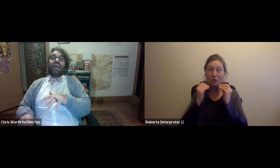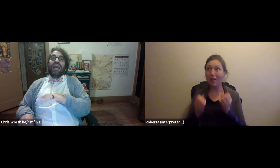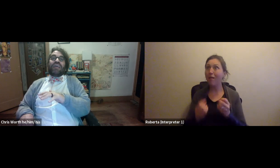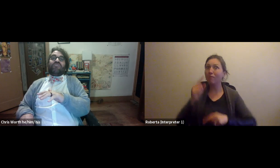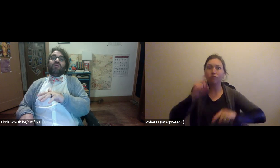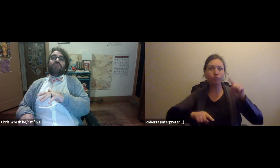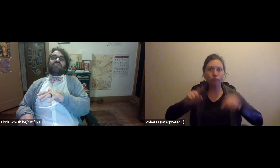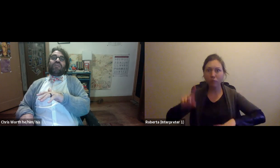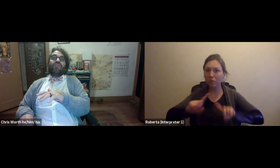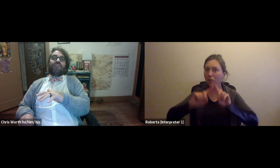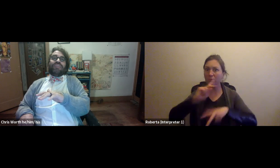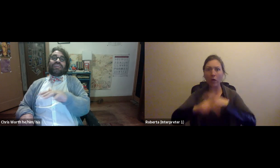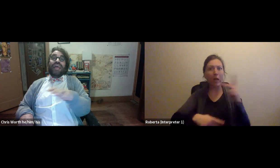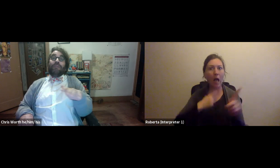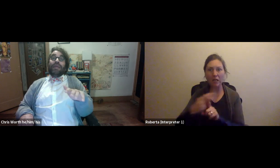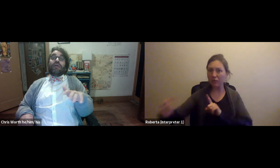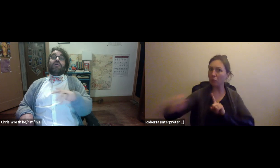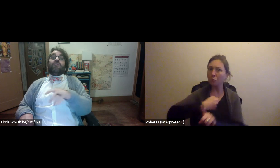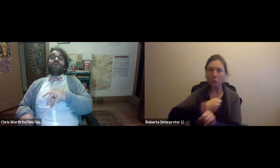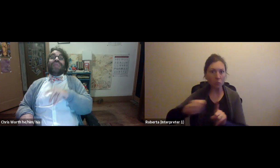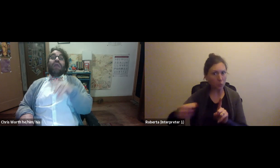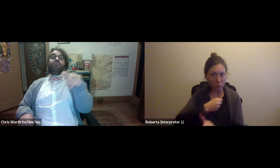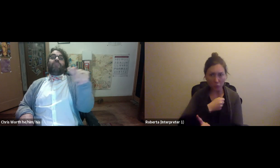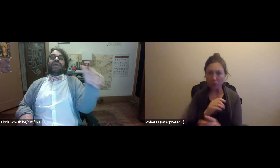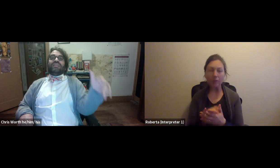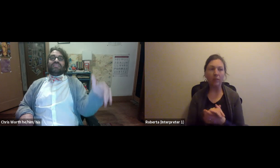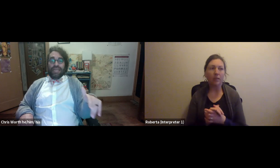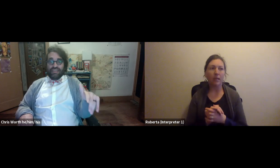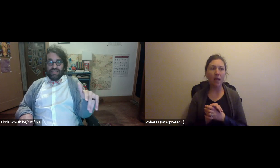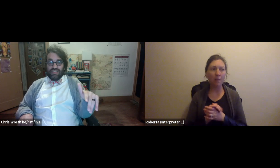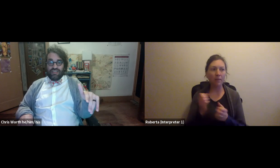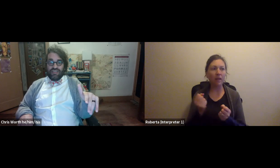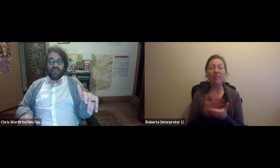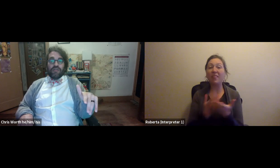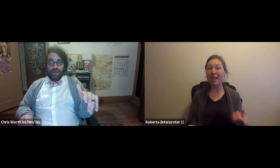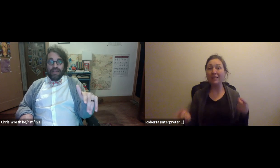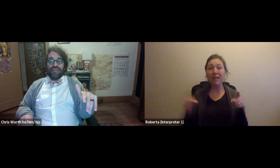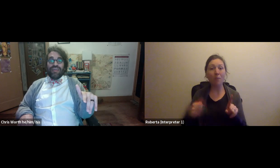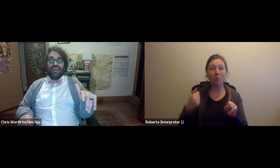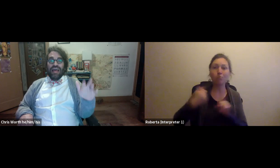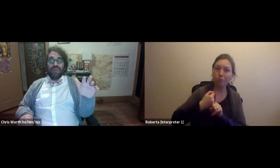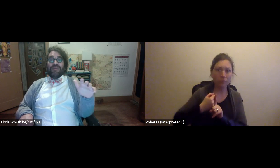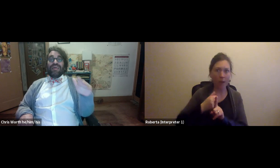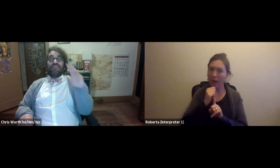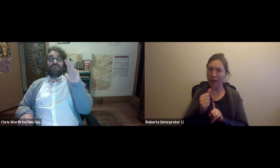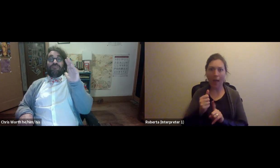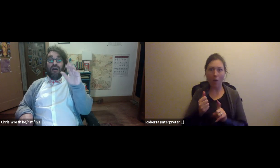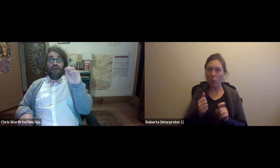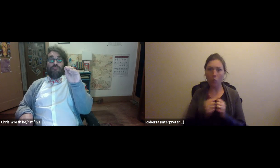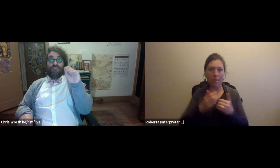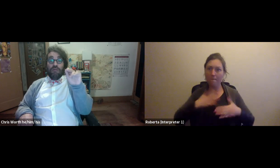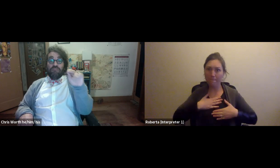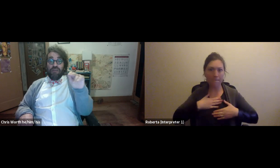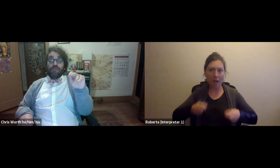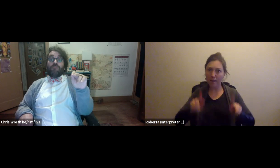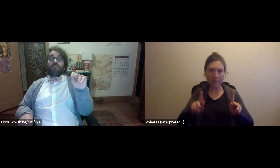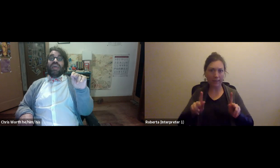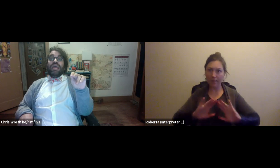I experienced a lot of things happening without my consent. From a very early age.